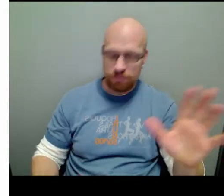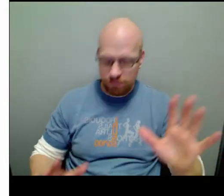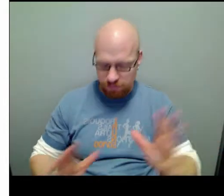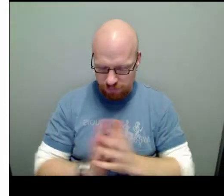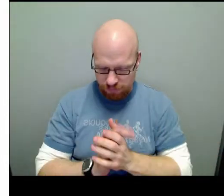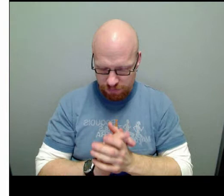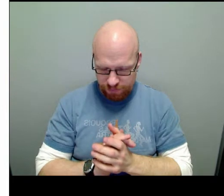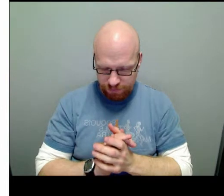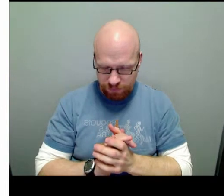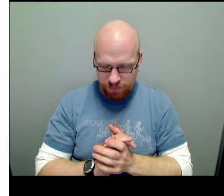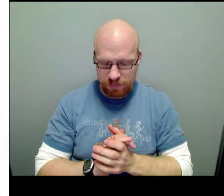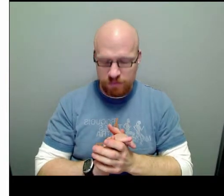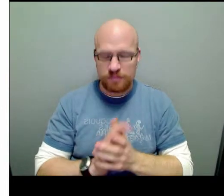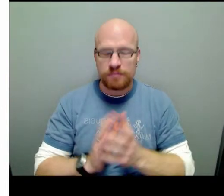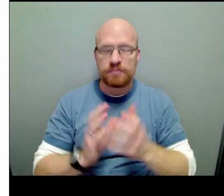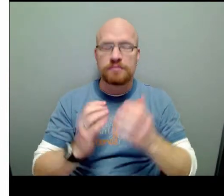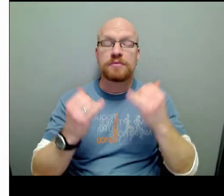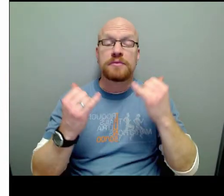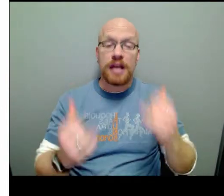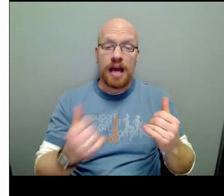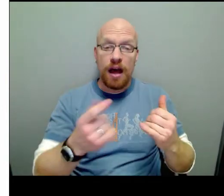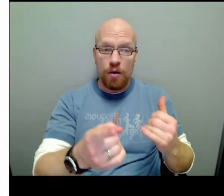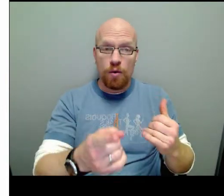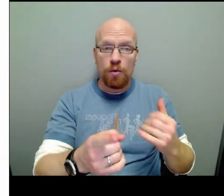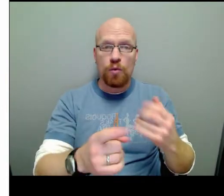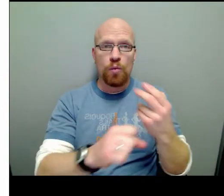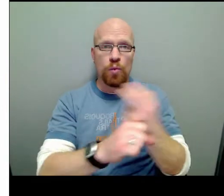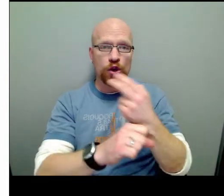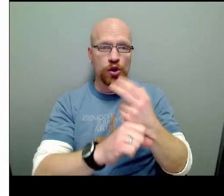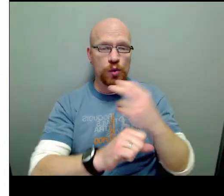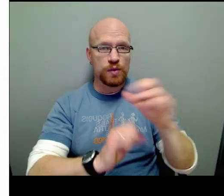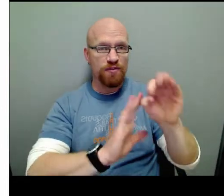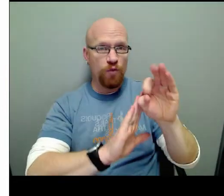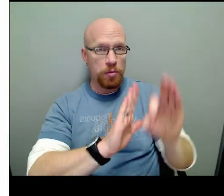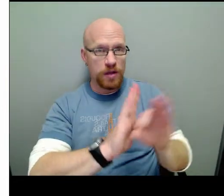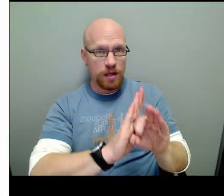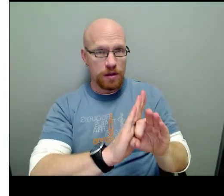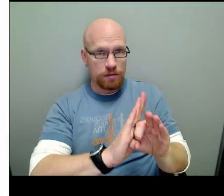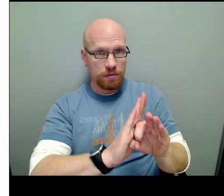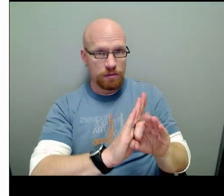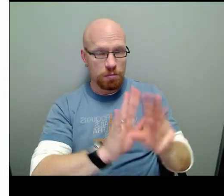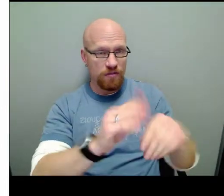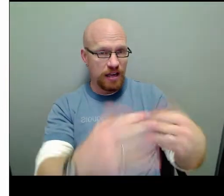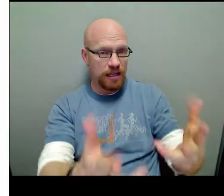Now we're going to use the formula provided